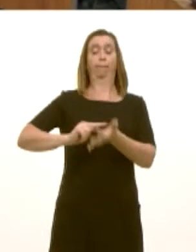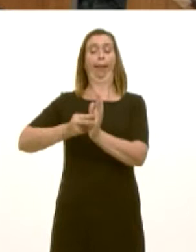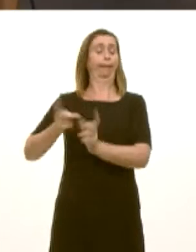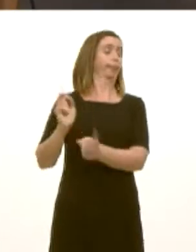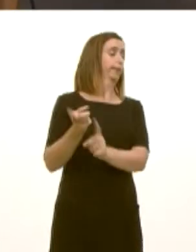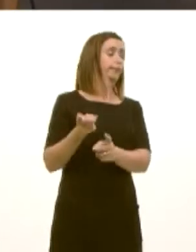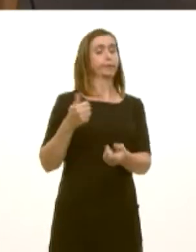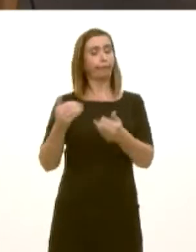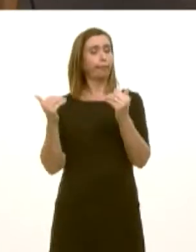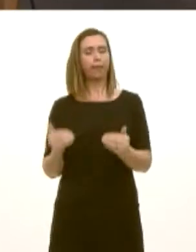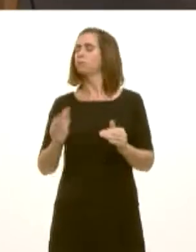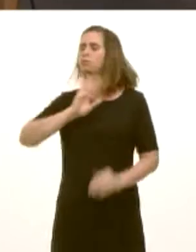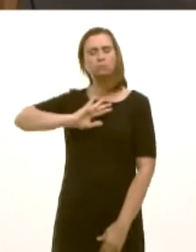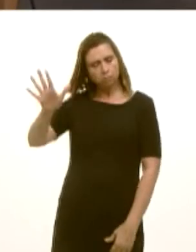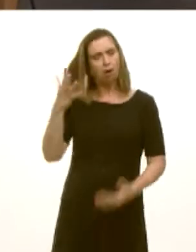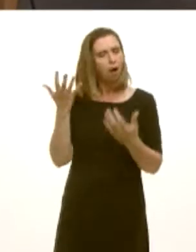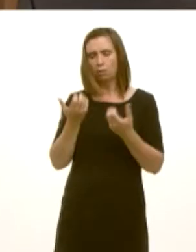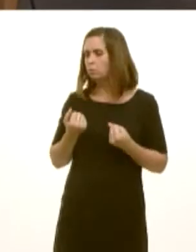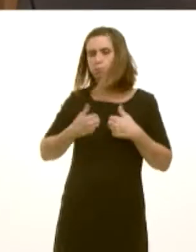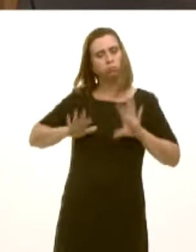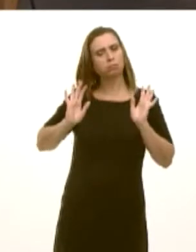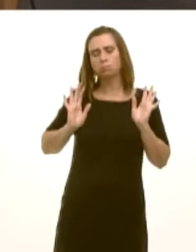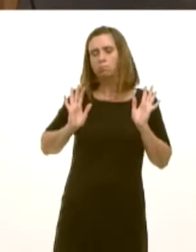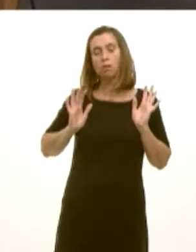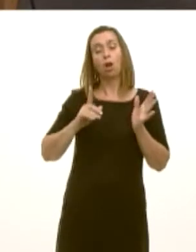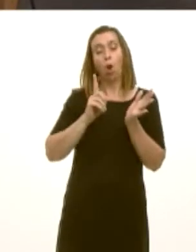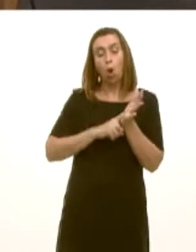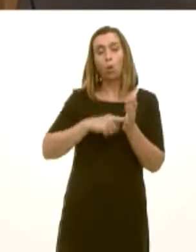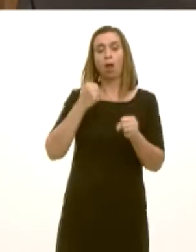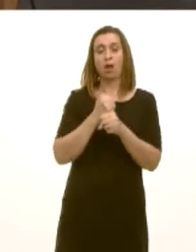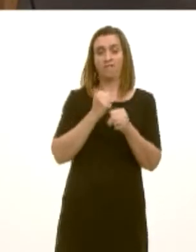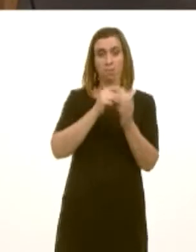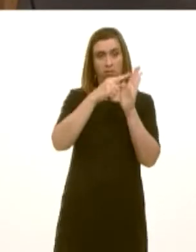This is an exciting opportunity for local government to gain the powers that it needs,